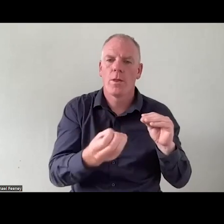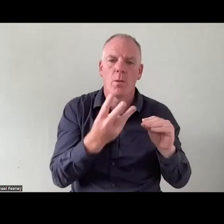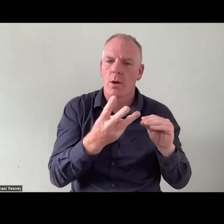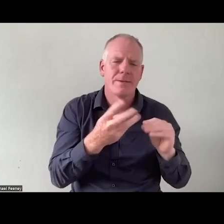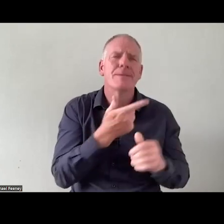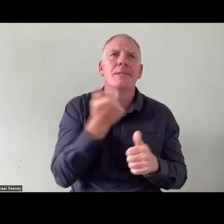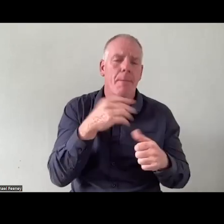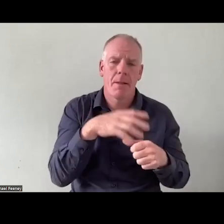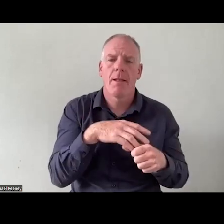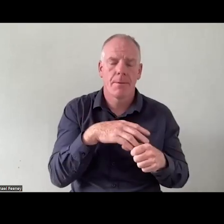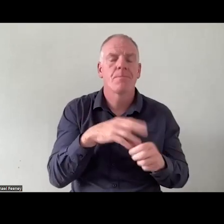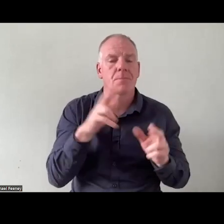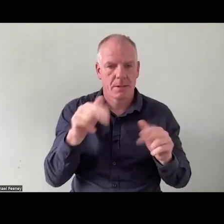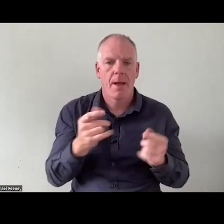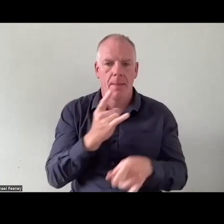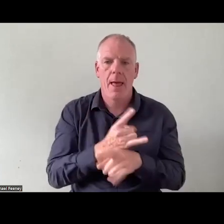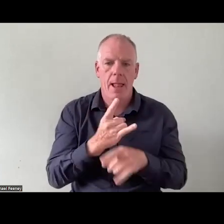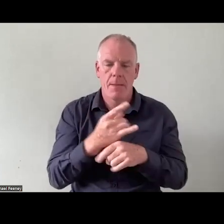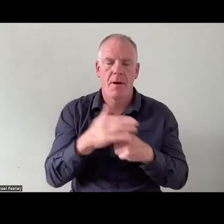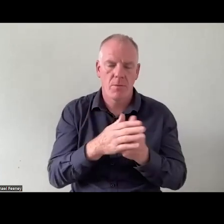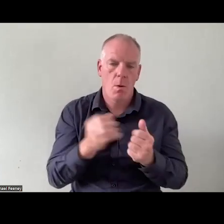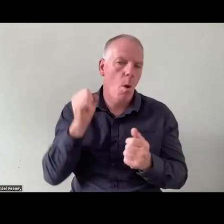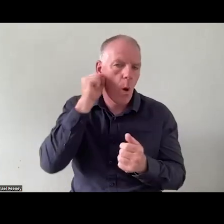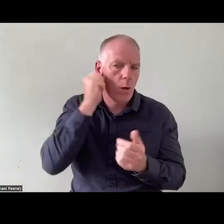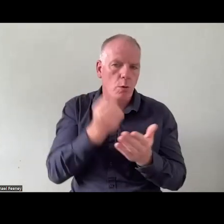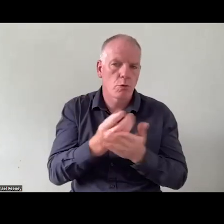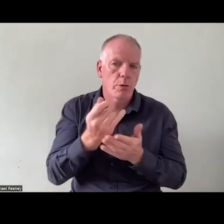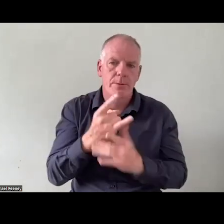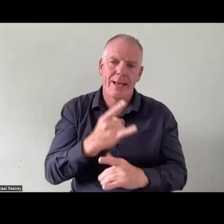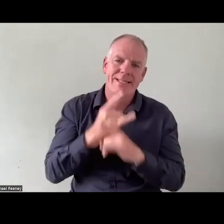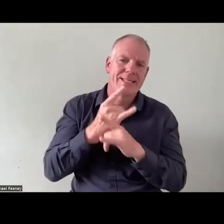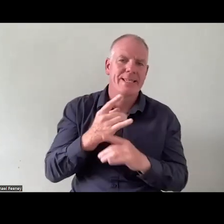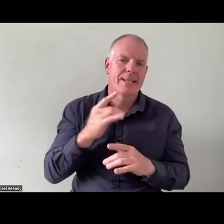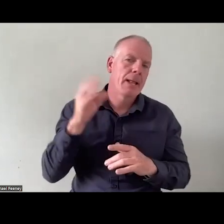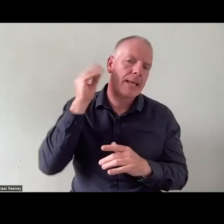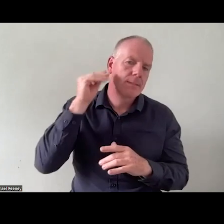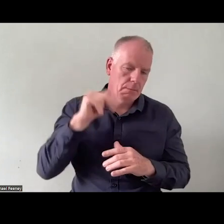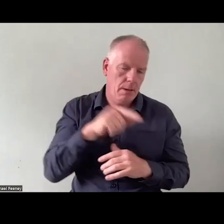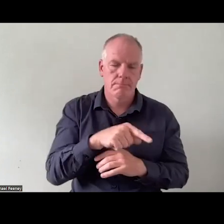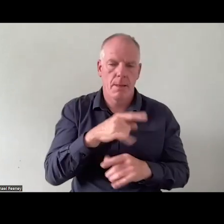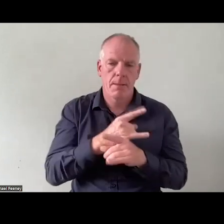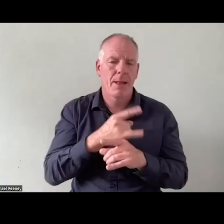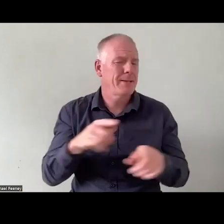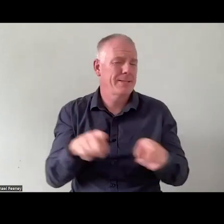and ideal for things like audio description and assisted listening. And it's the same. So, it's the same system.